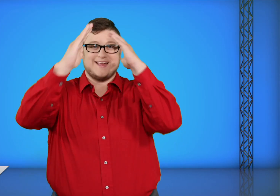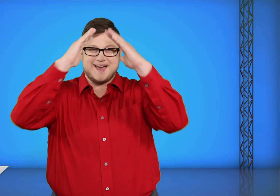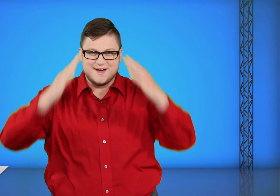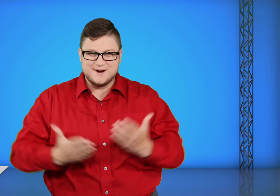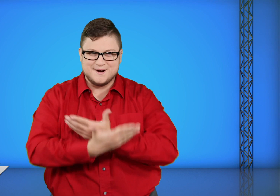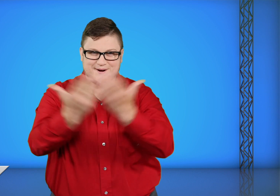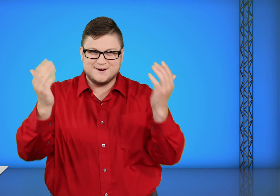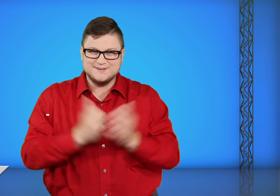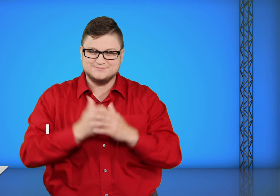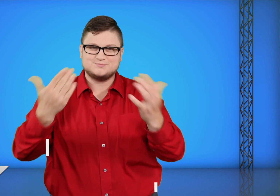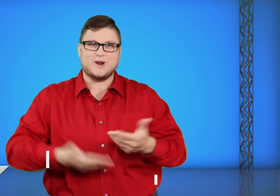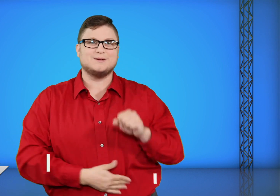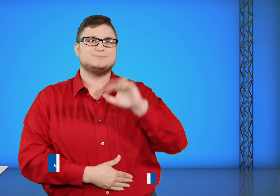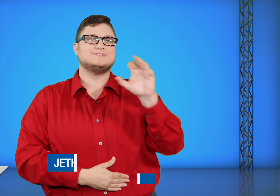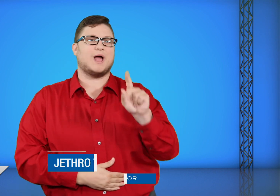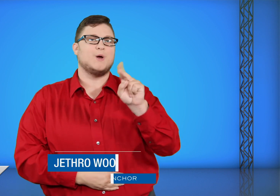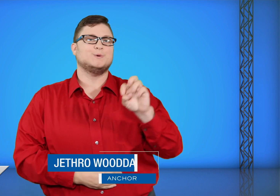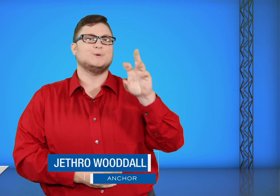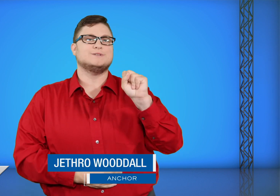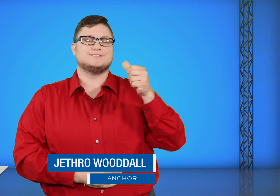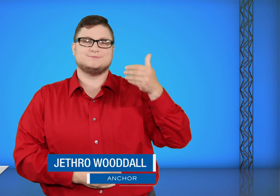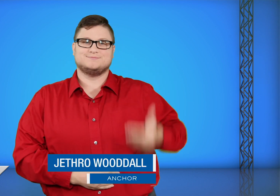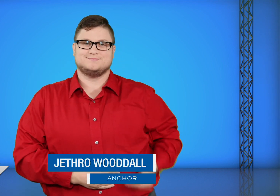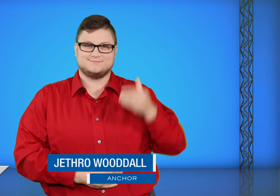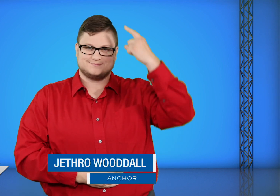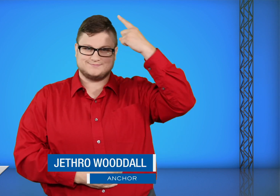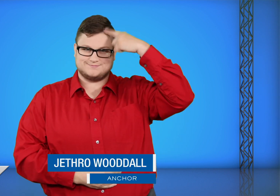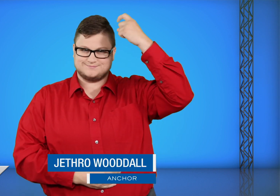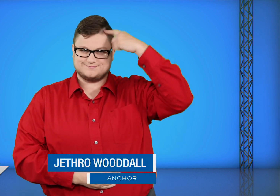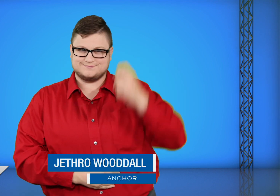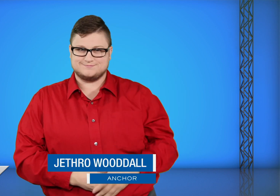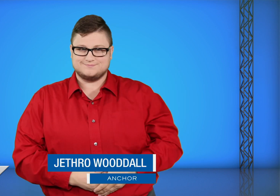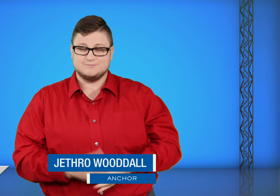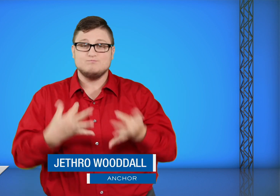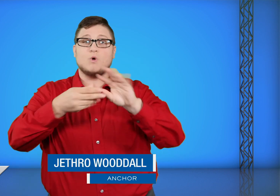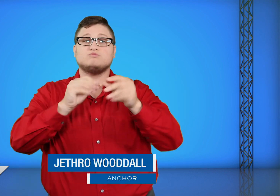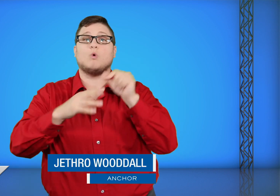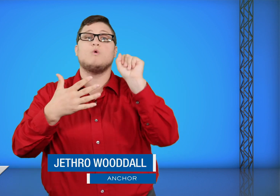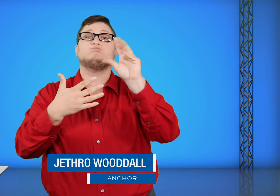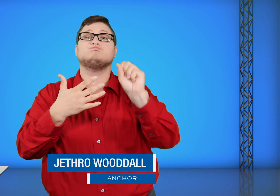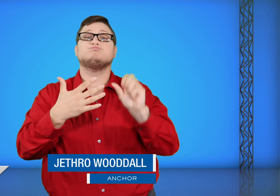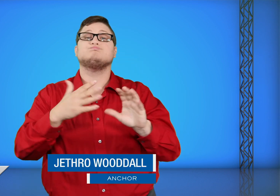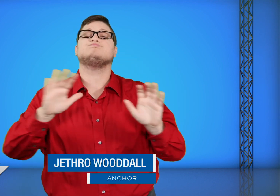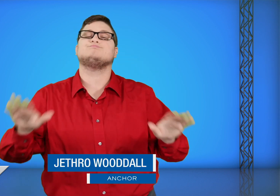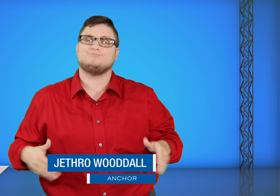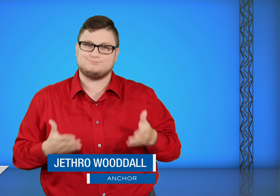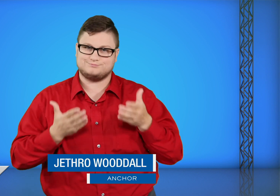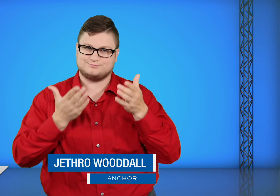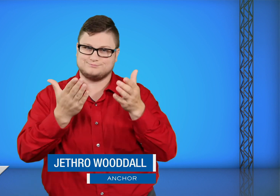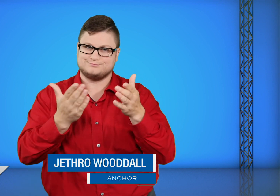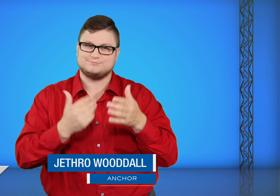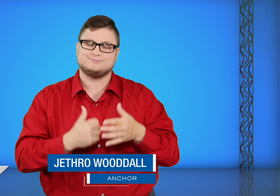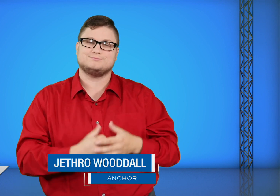Hello everyone. Welcome to Sign1News. I'm Jethro Wooddall. Here are your top stories for today.